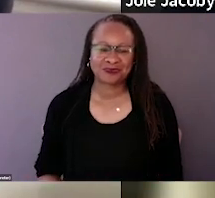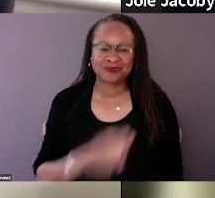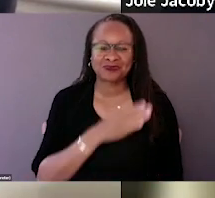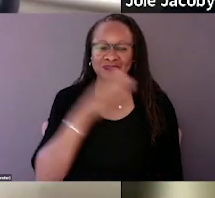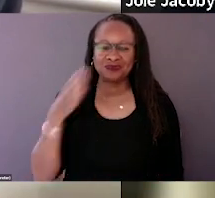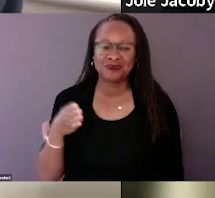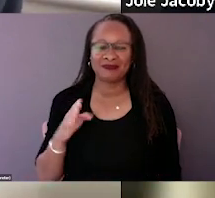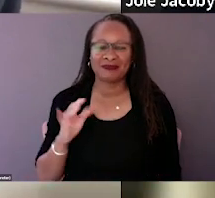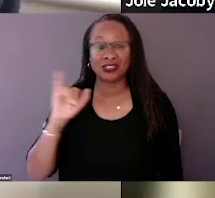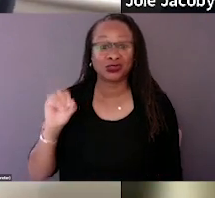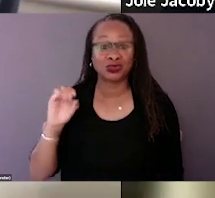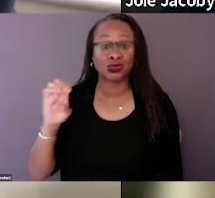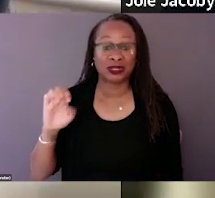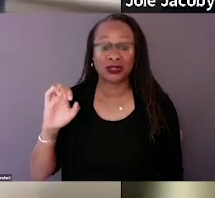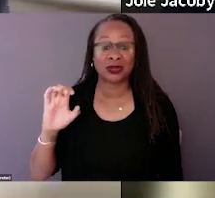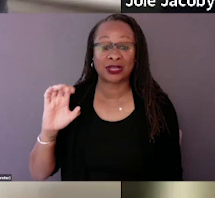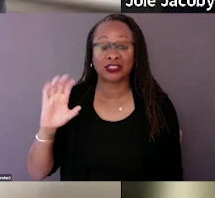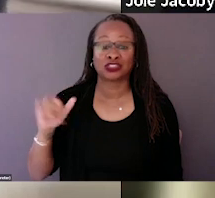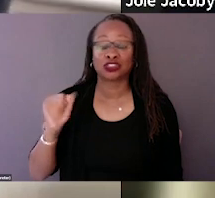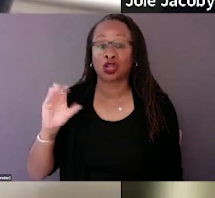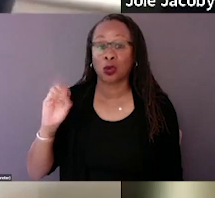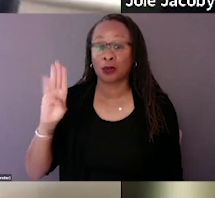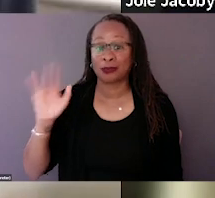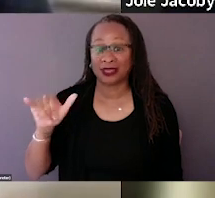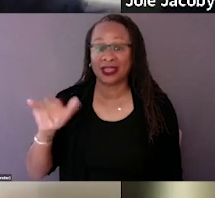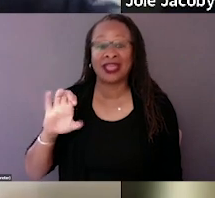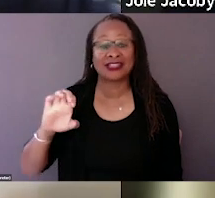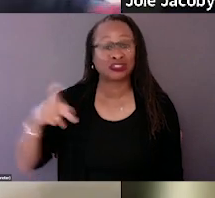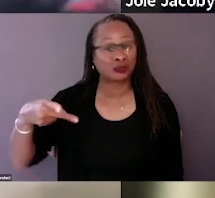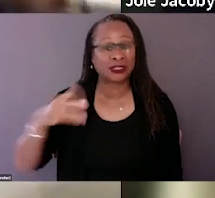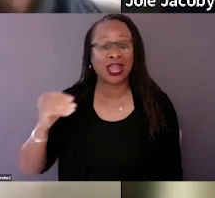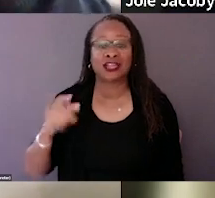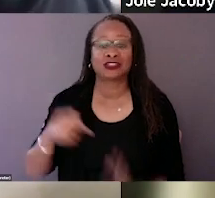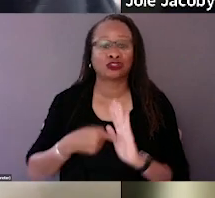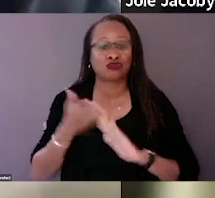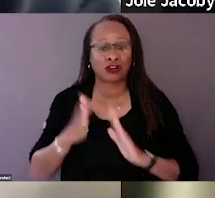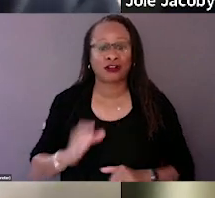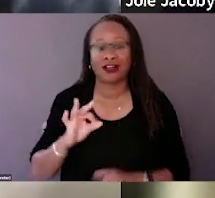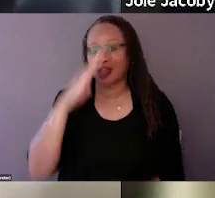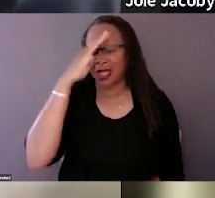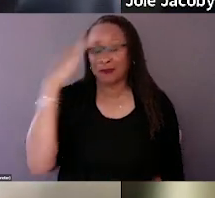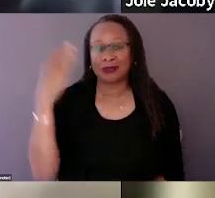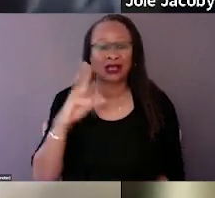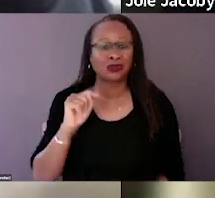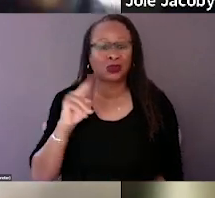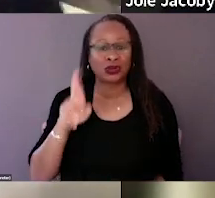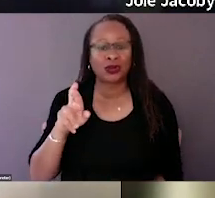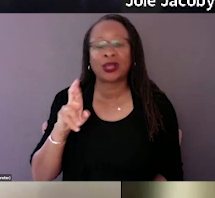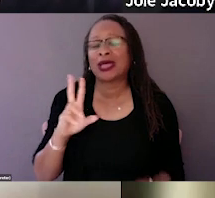I can go. I'm Joie Jacoby. I'm the executive producer and showrunner of "Black Twitter: A People's History." I'm a Black woman.